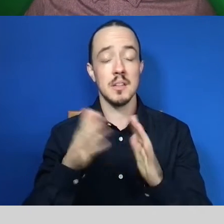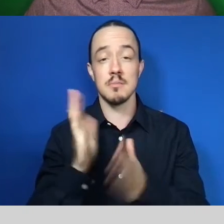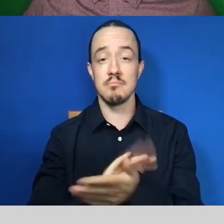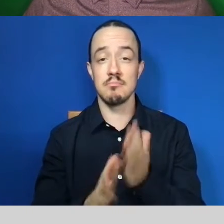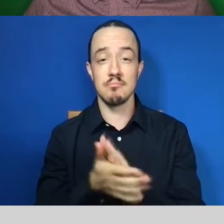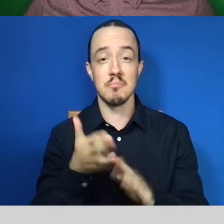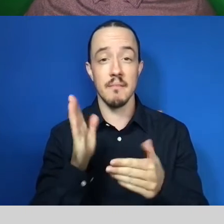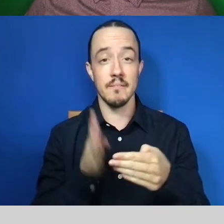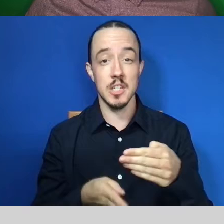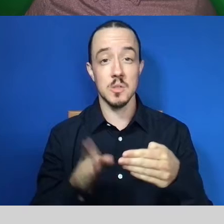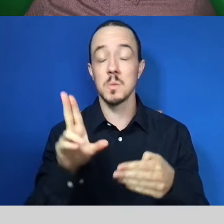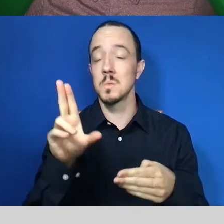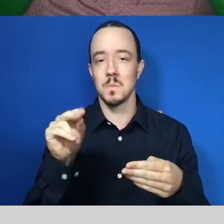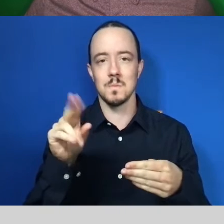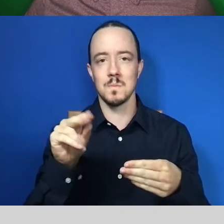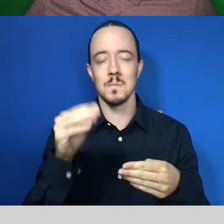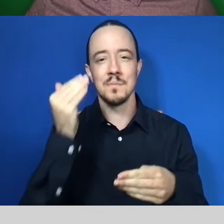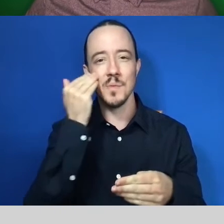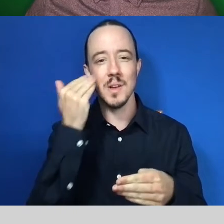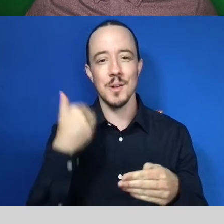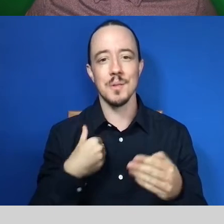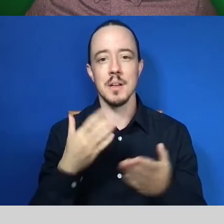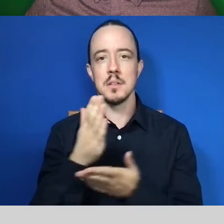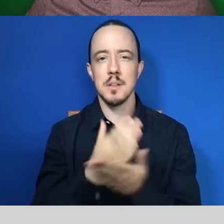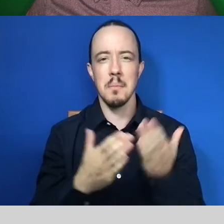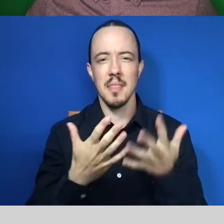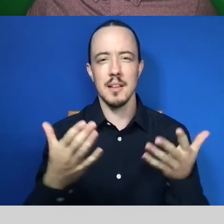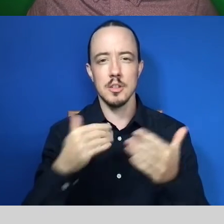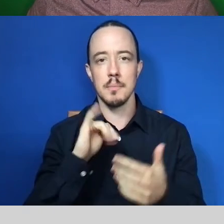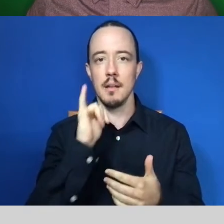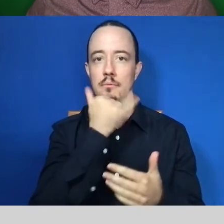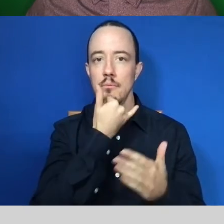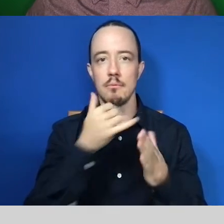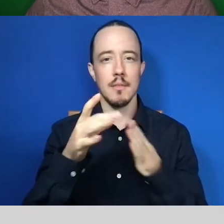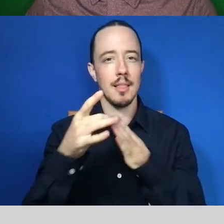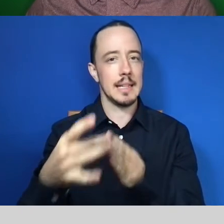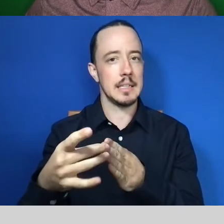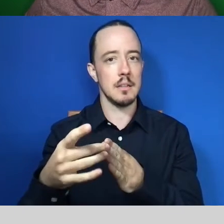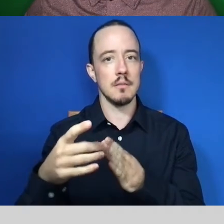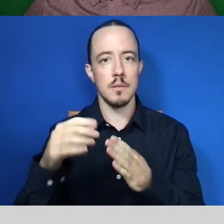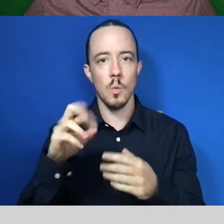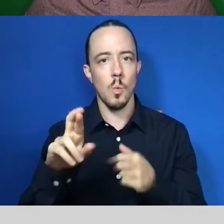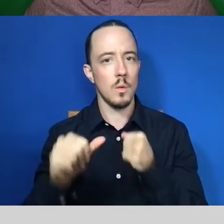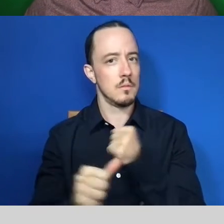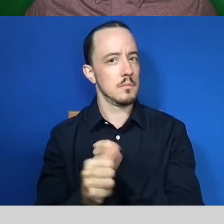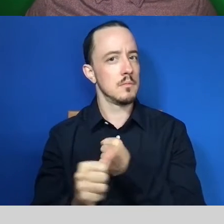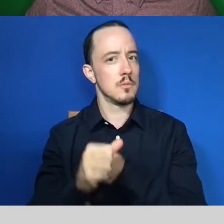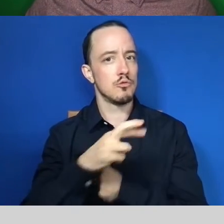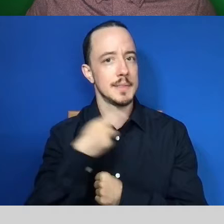we shouldn't necessarily stop there. We know that some constructs can be misleading or even dangerous.